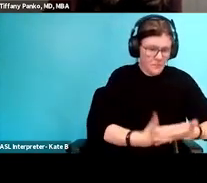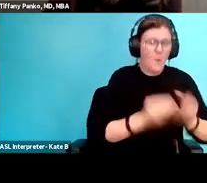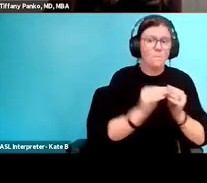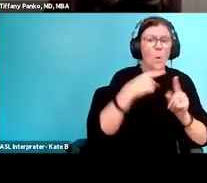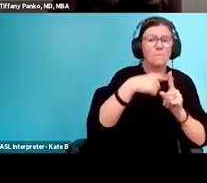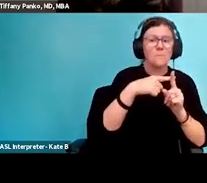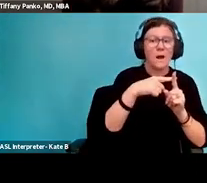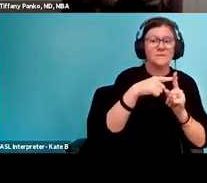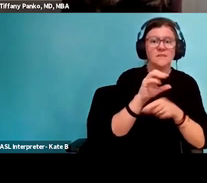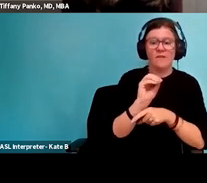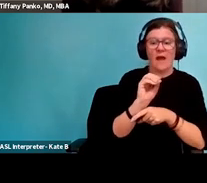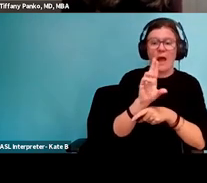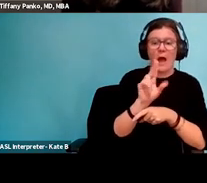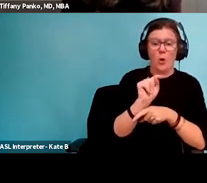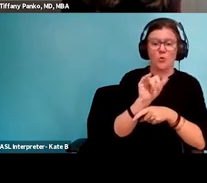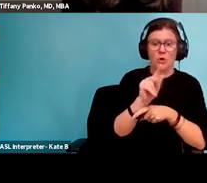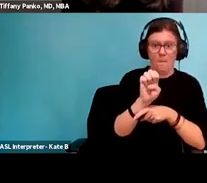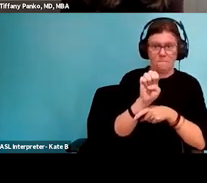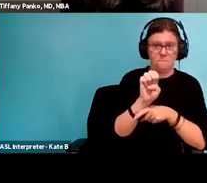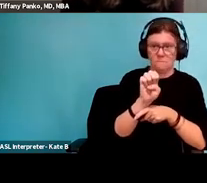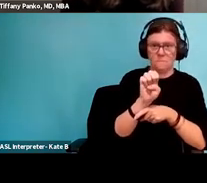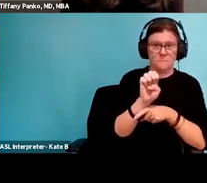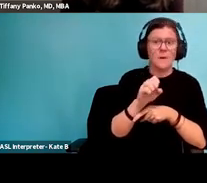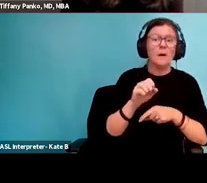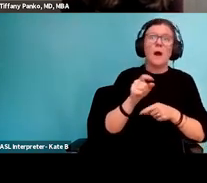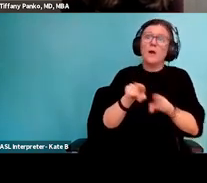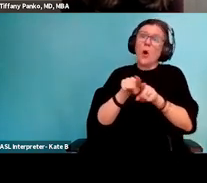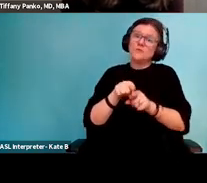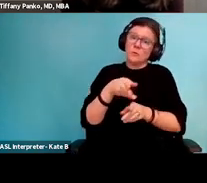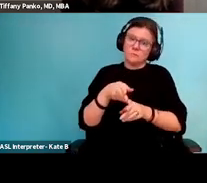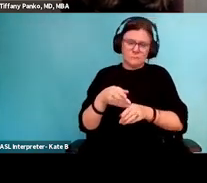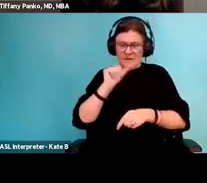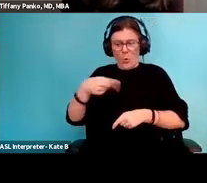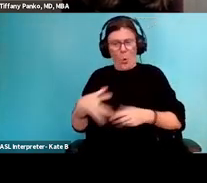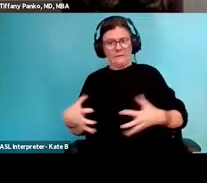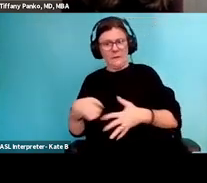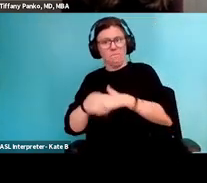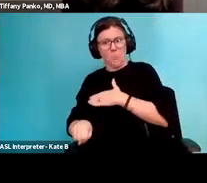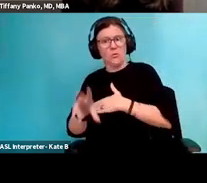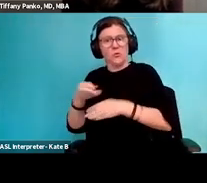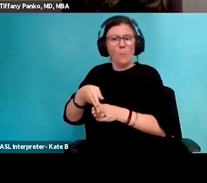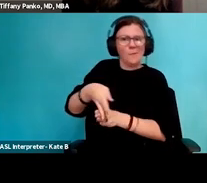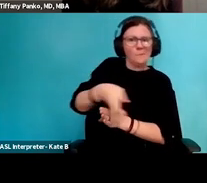perinatal period so not just at the time of birth, but during pregnancy and in the postpartum